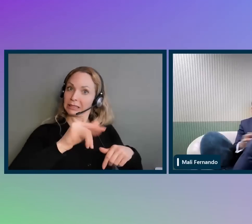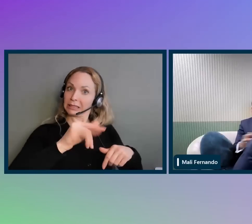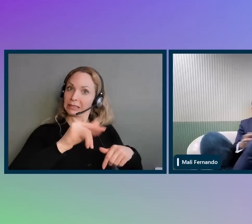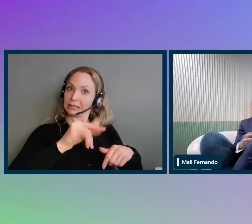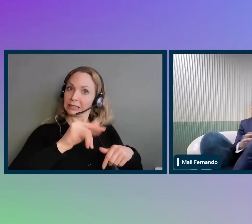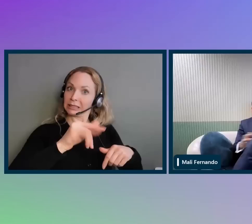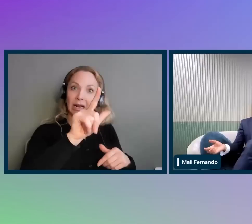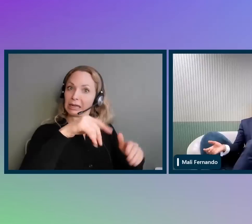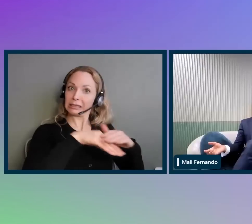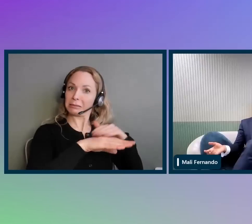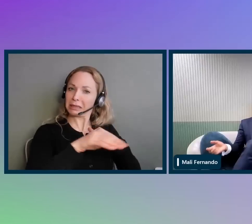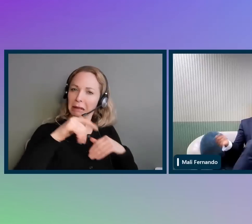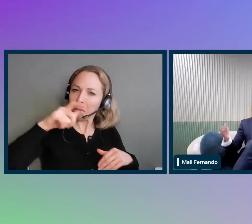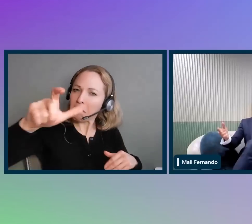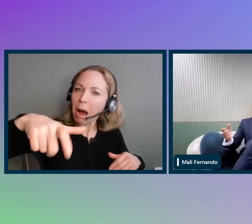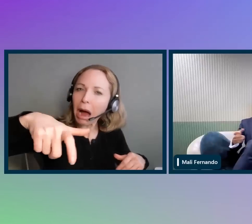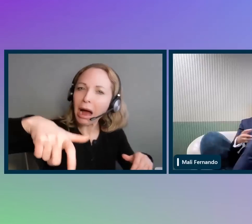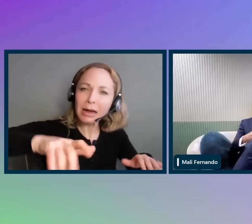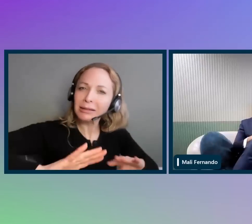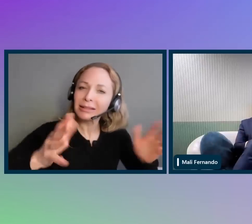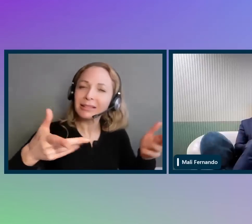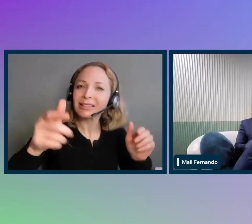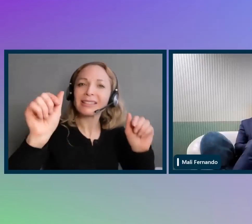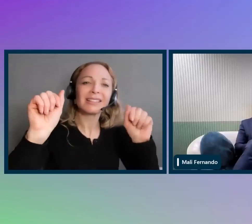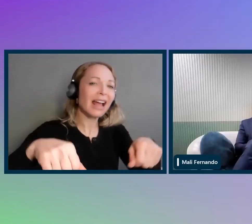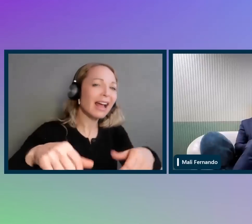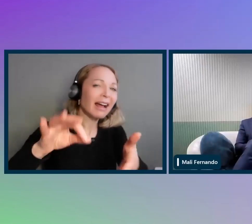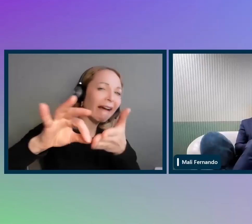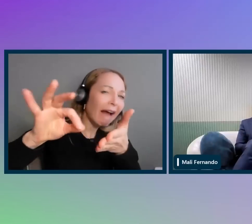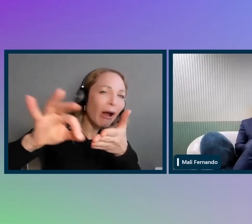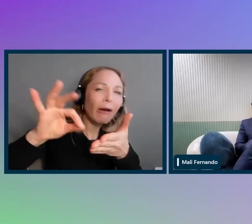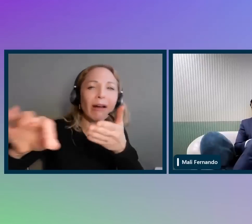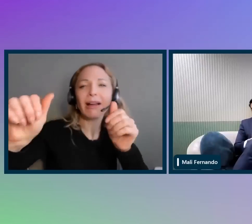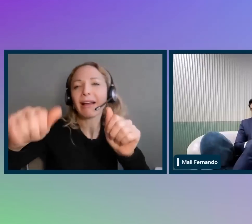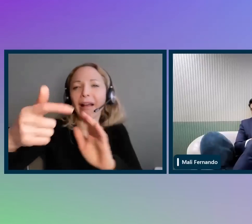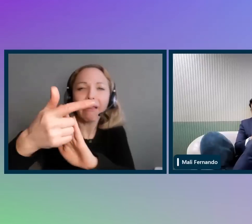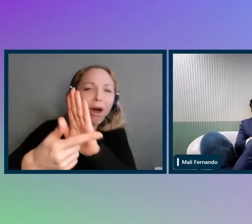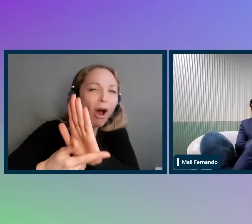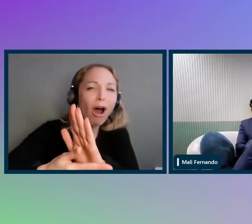We'd love to help you. We'd love for you to learn from our mistakes and we'll give you all the knowledge